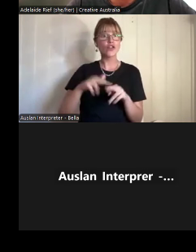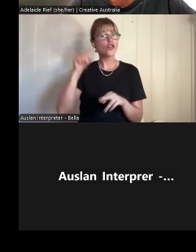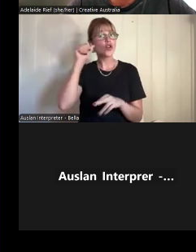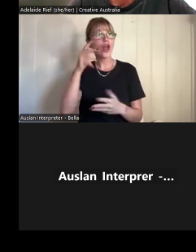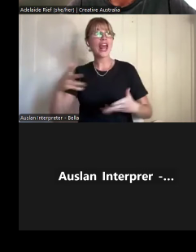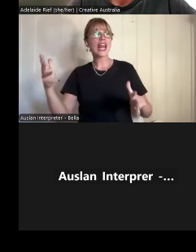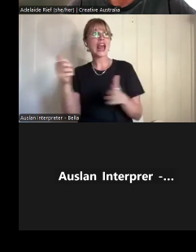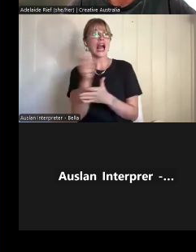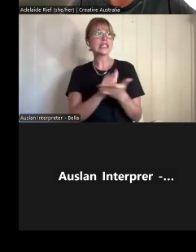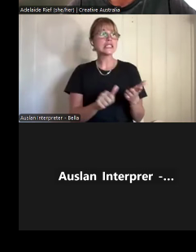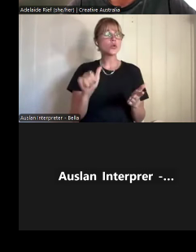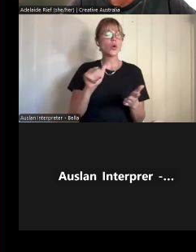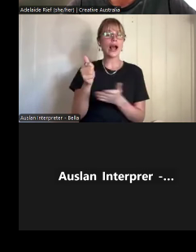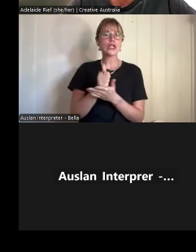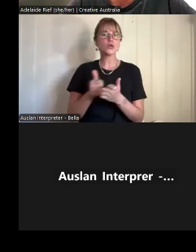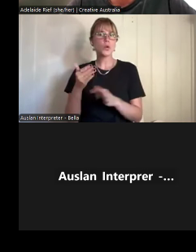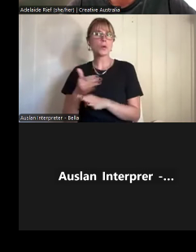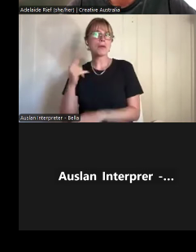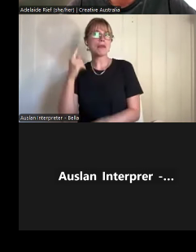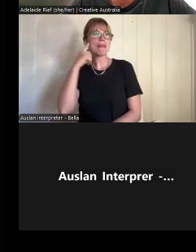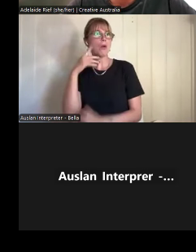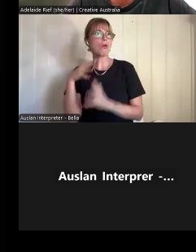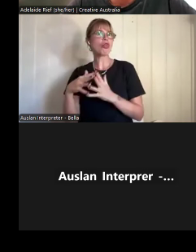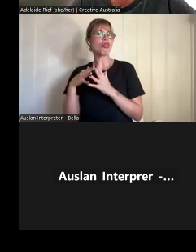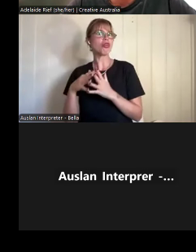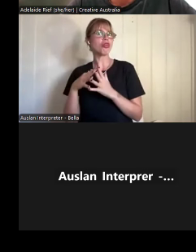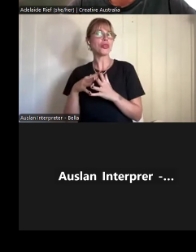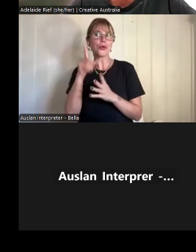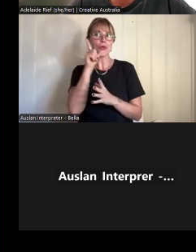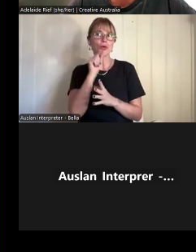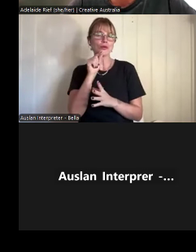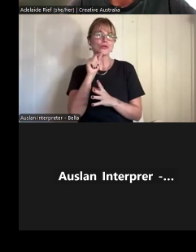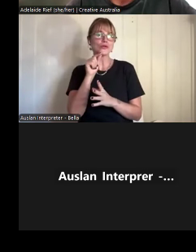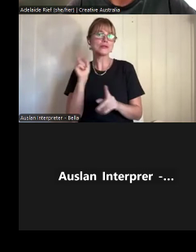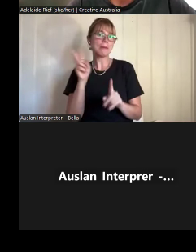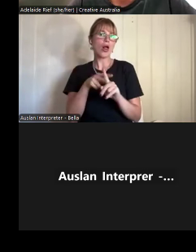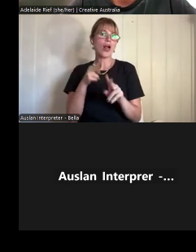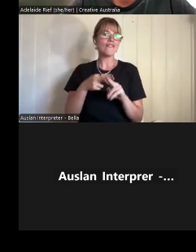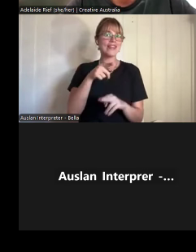workers who you think might be good candidates for the fund for individuals, and how you might